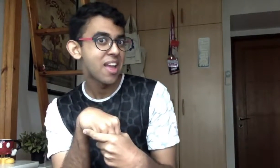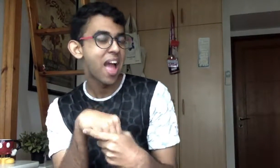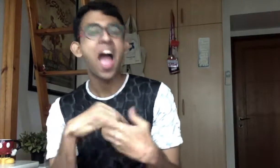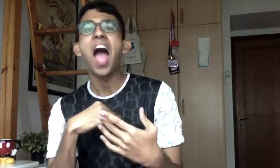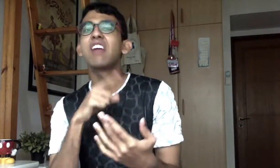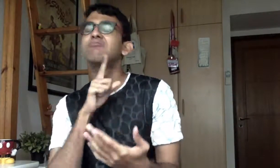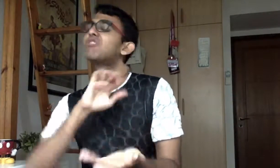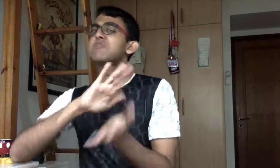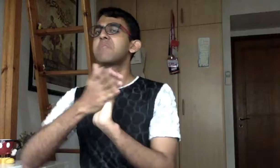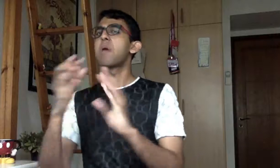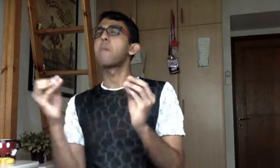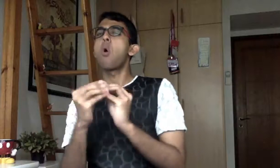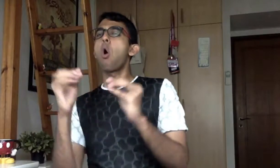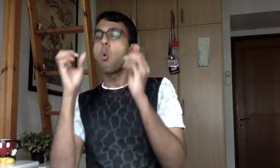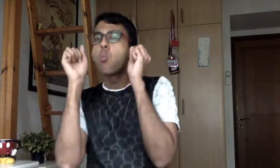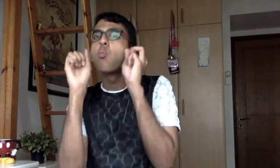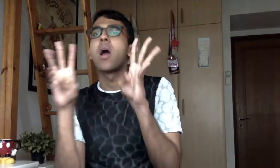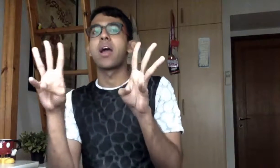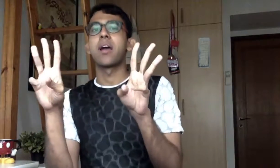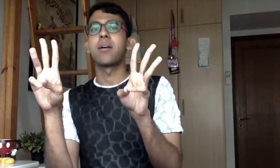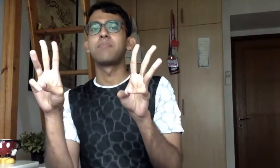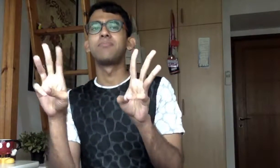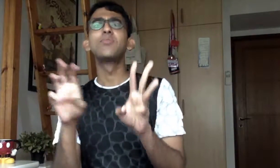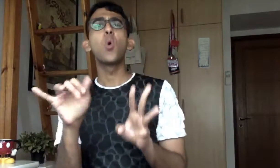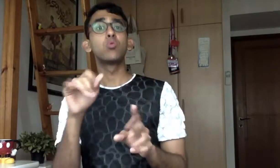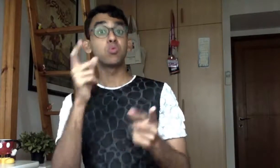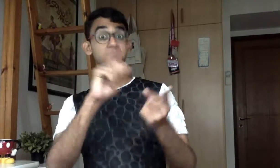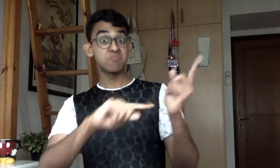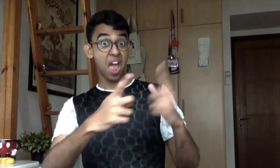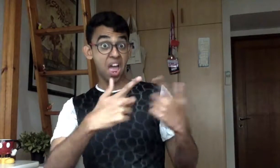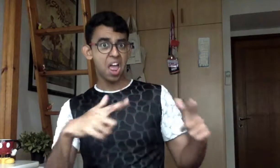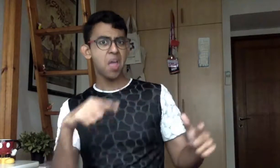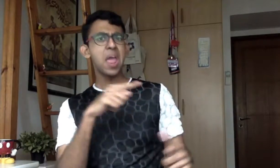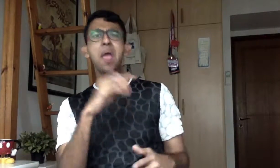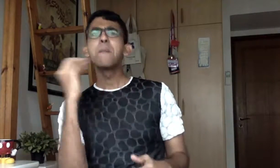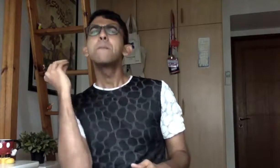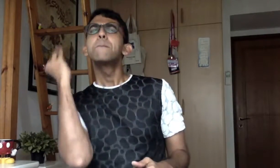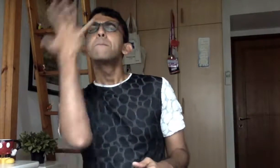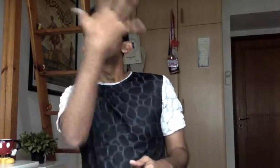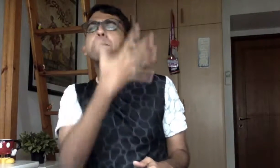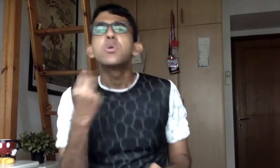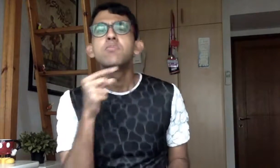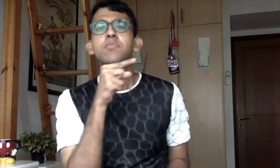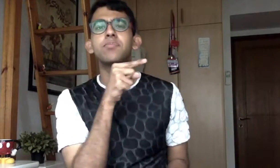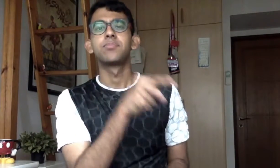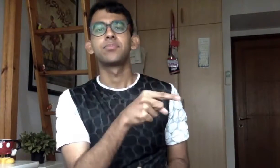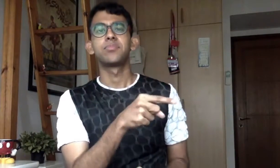I've reall become much more aware. Also, Sign Language is beautiful.